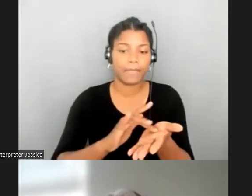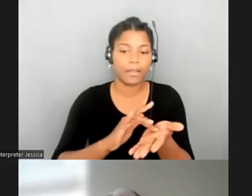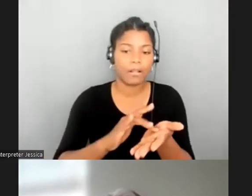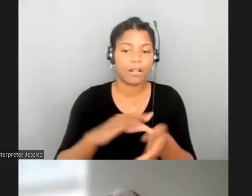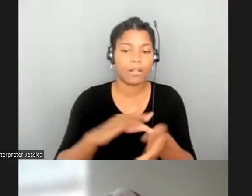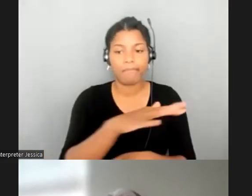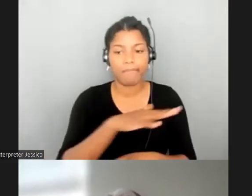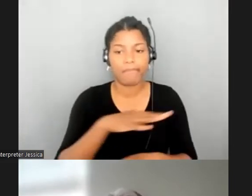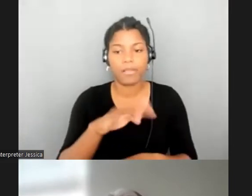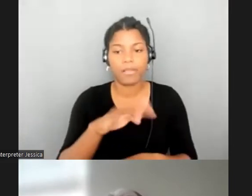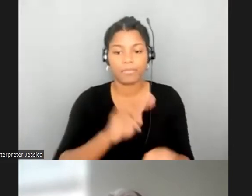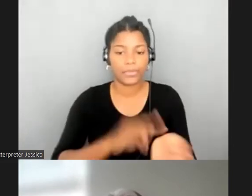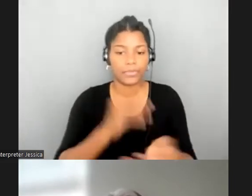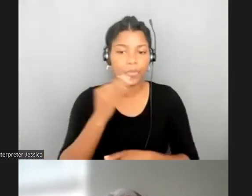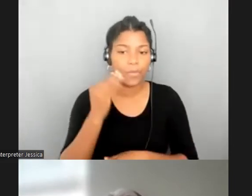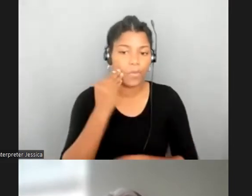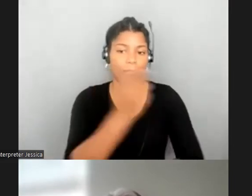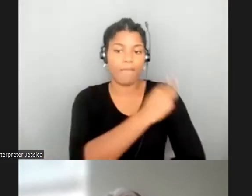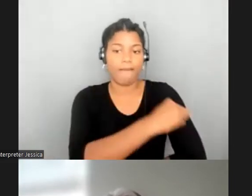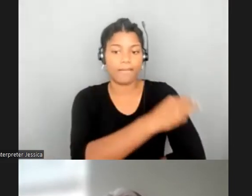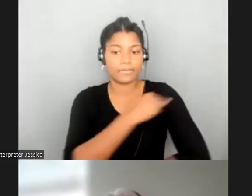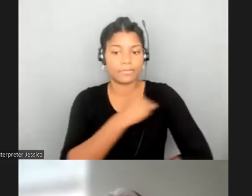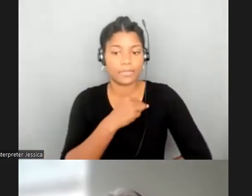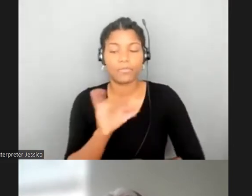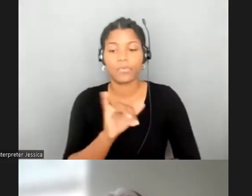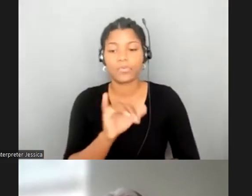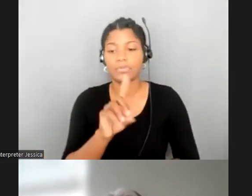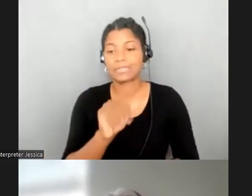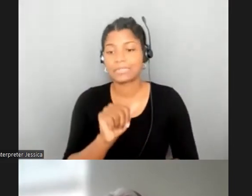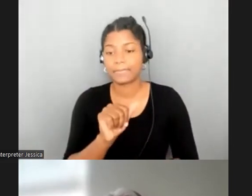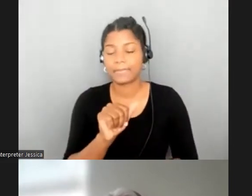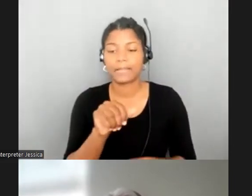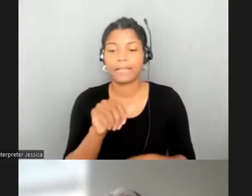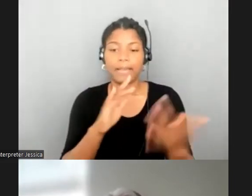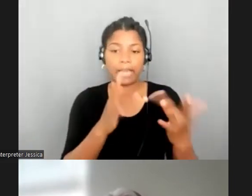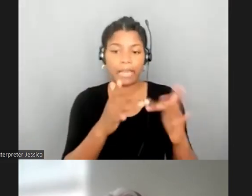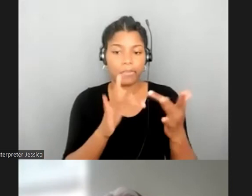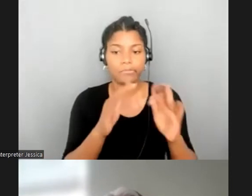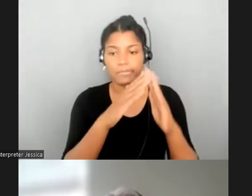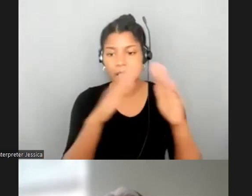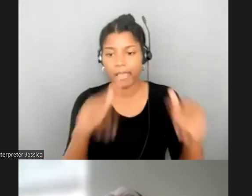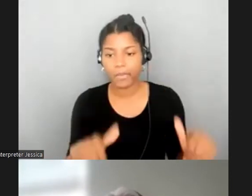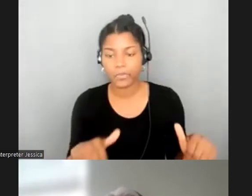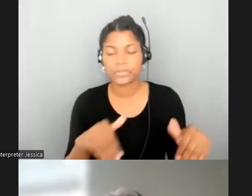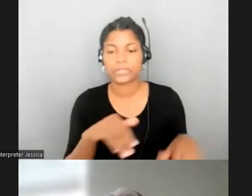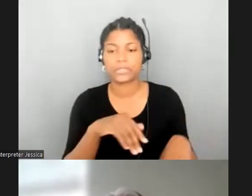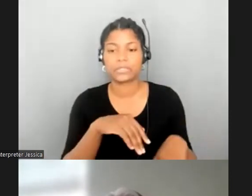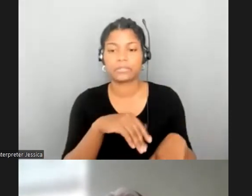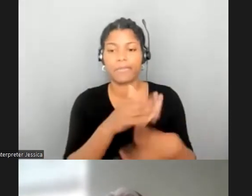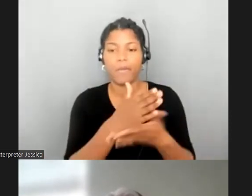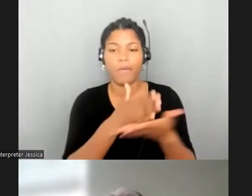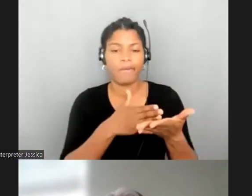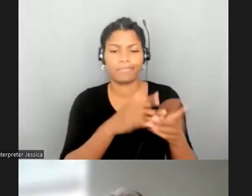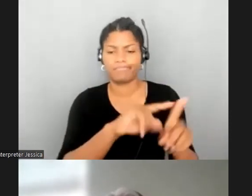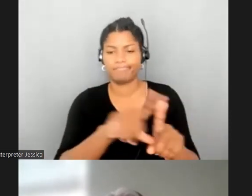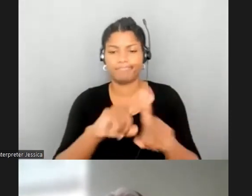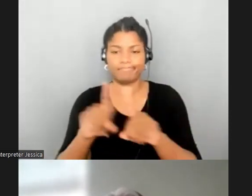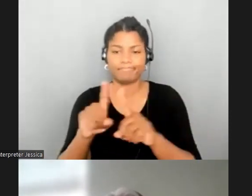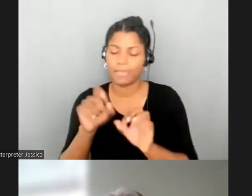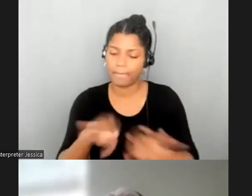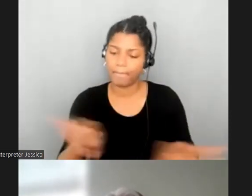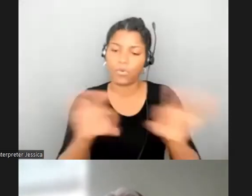homes, the hospitals and disability and aging network, the housing sector, so I would like